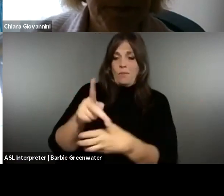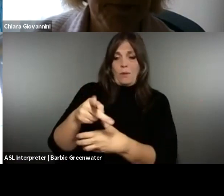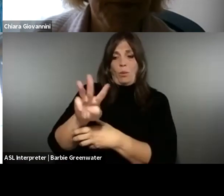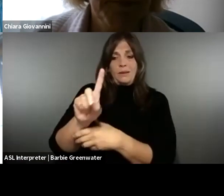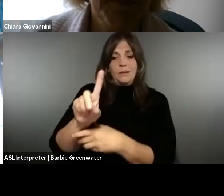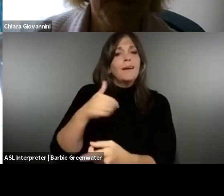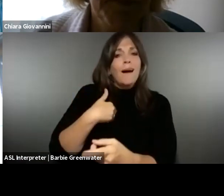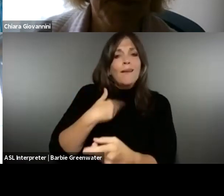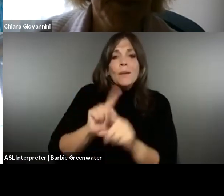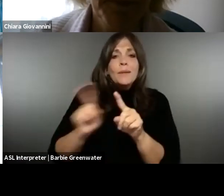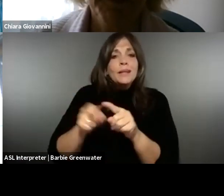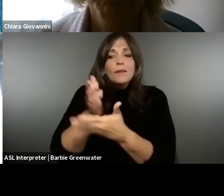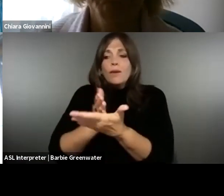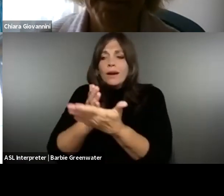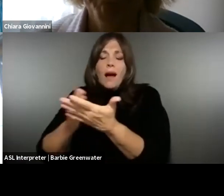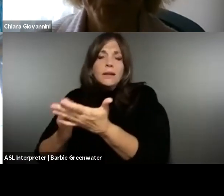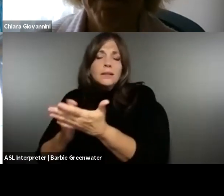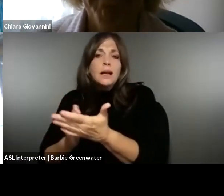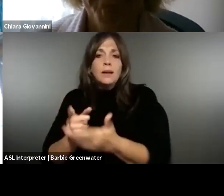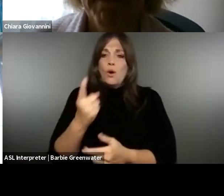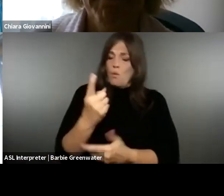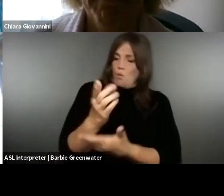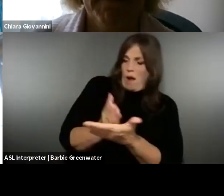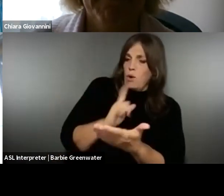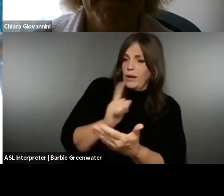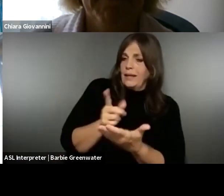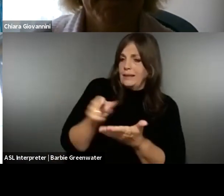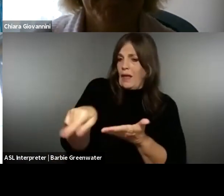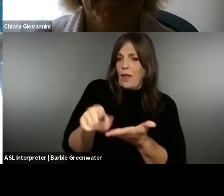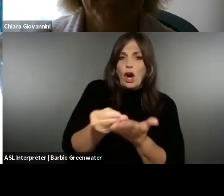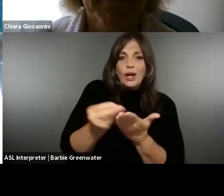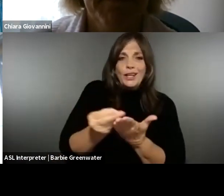persons with disabilities the same as anybody else have got many facets and